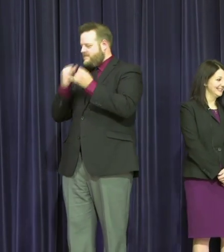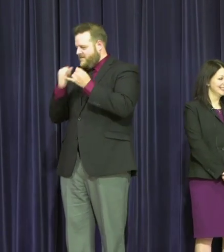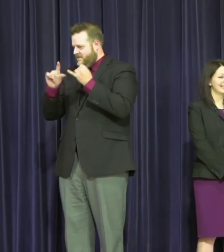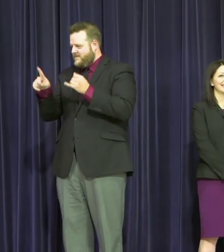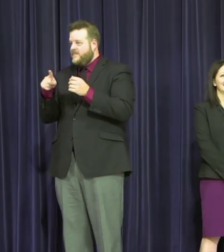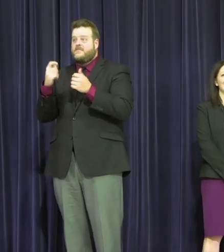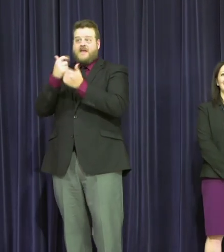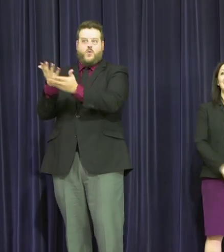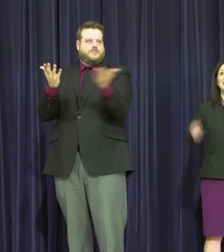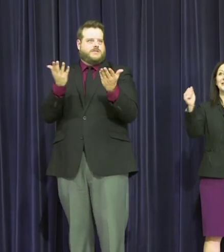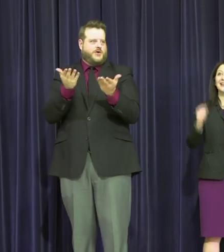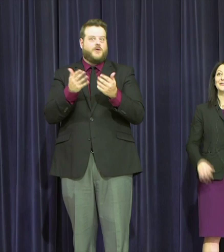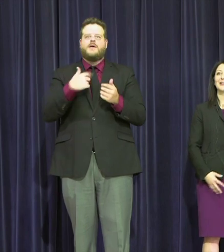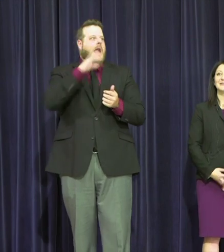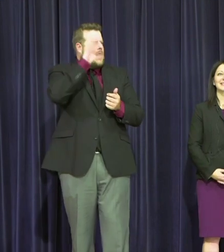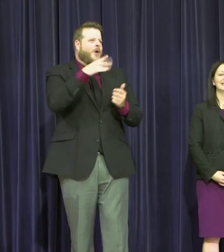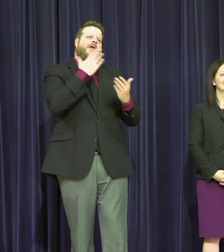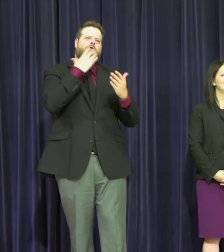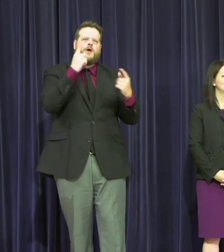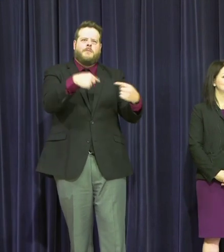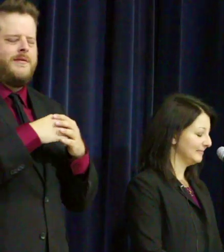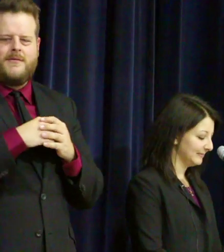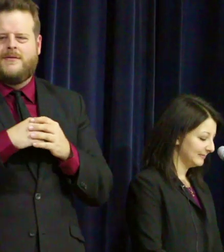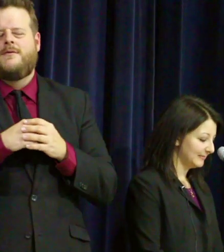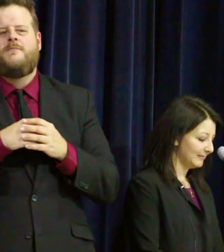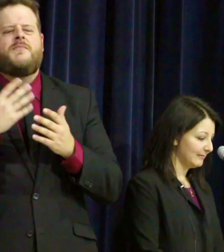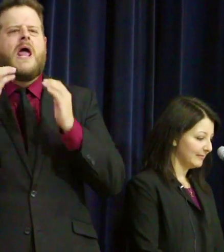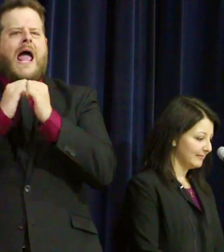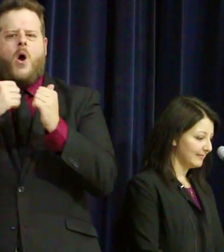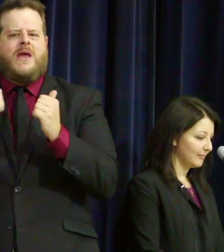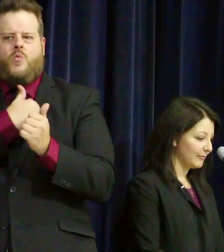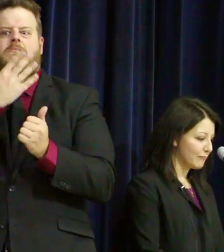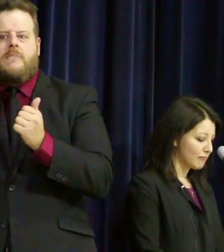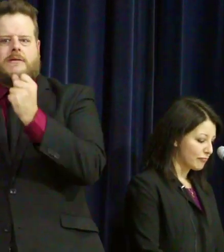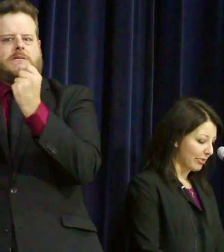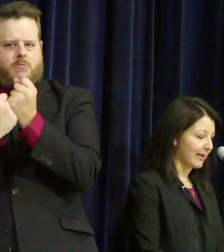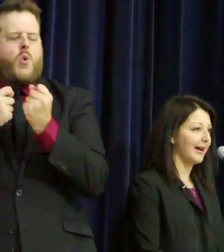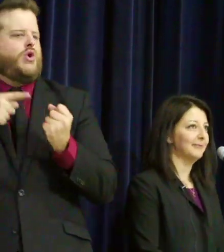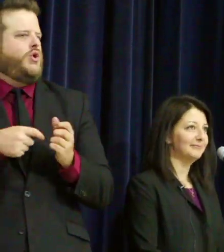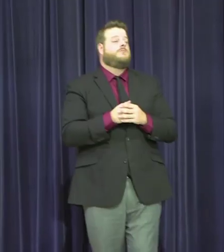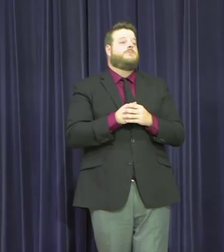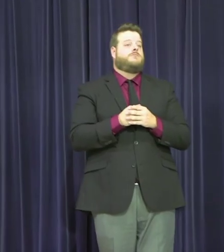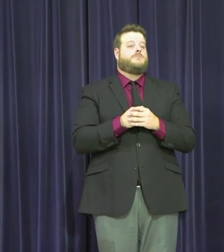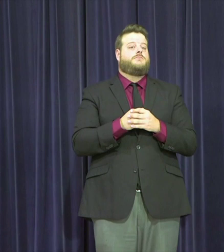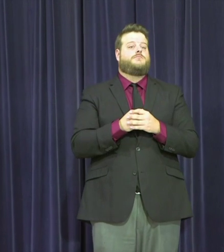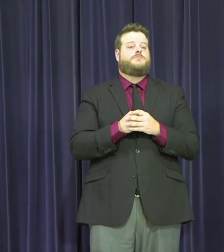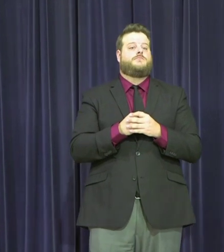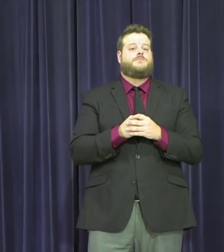Everyone here wants to support you. How can we best support you?